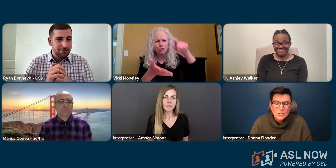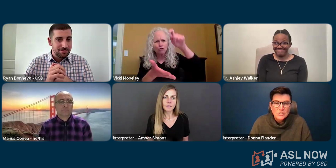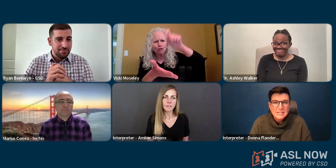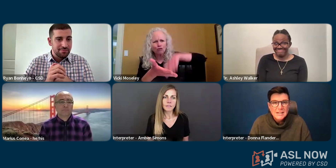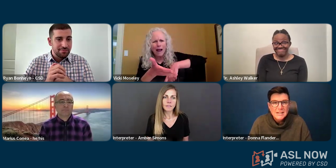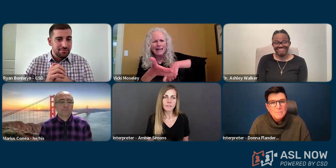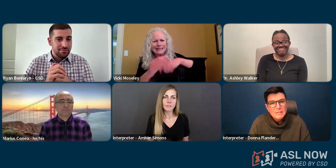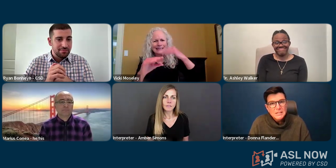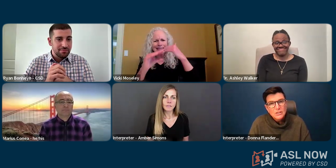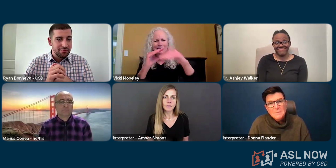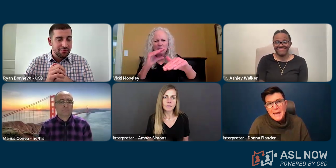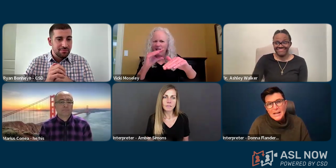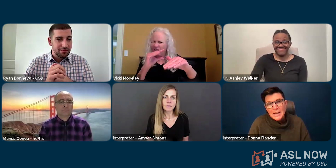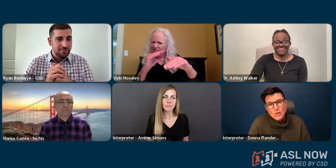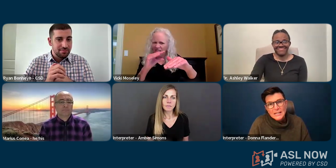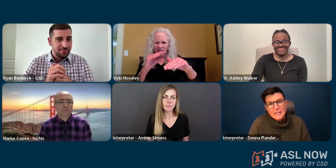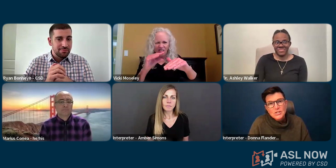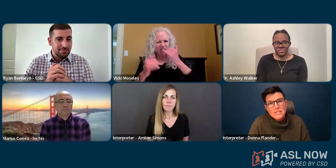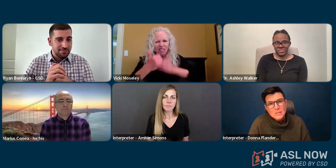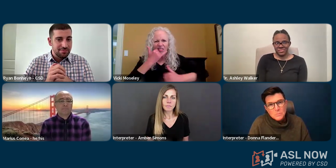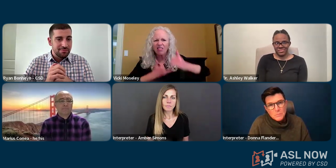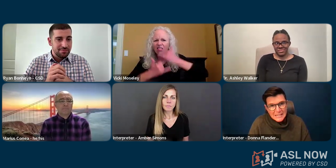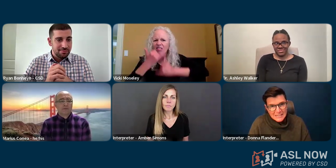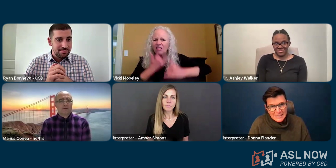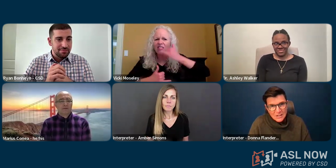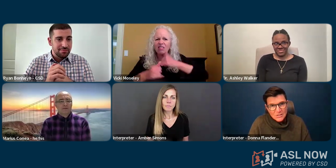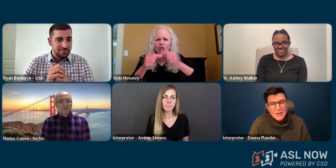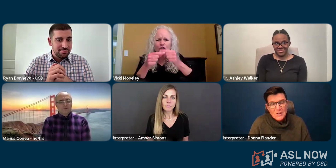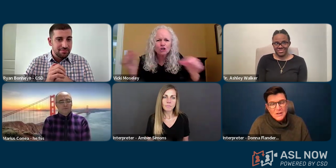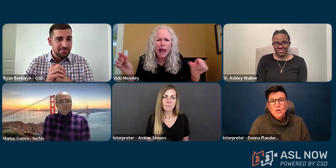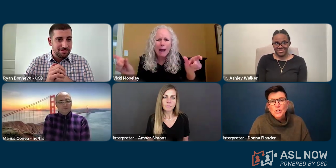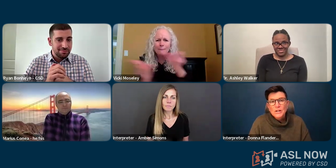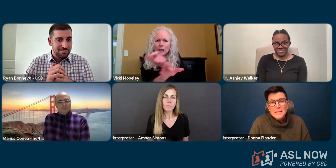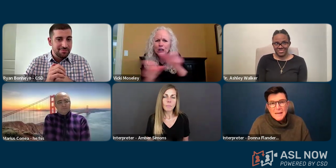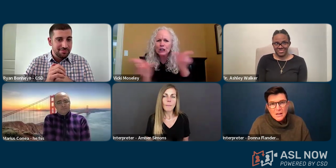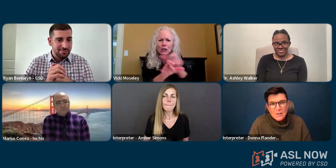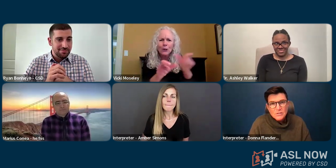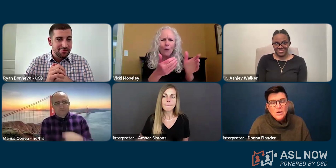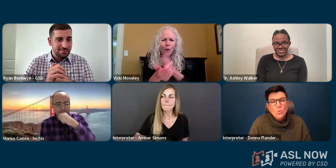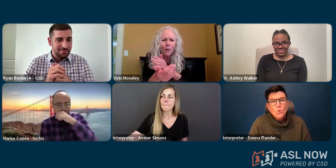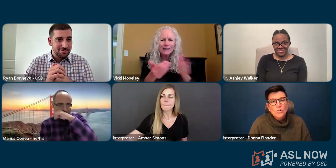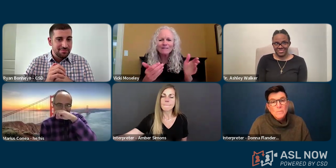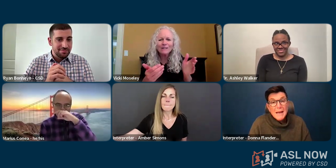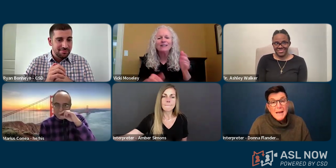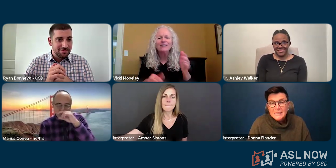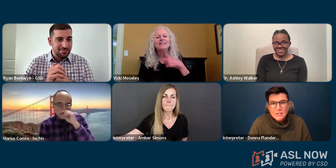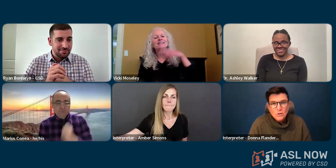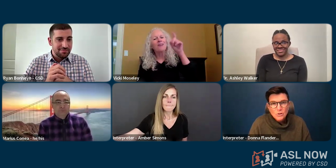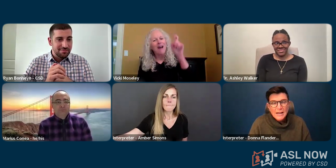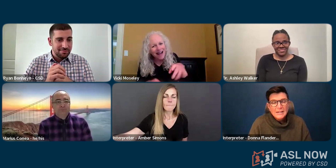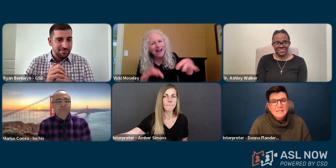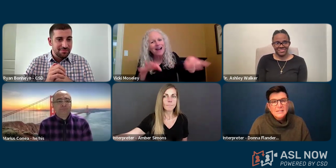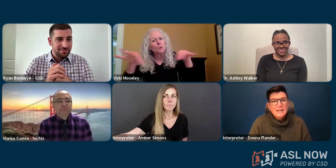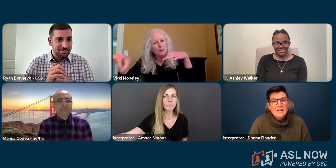skills did not particularly match her English speaking skills. Her emails were grammatically incorrect